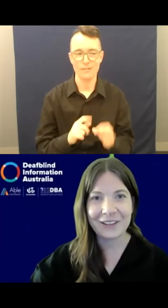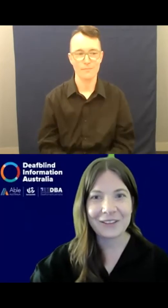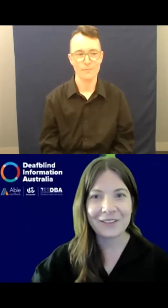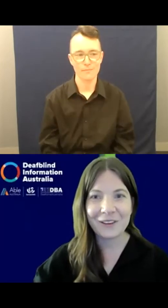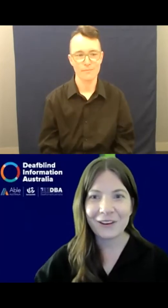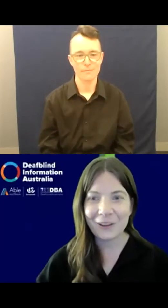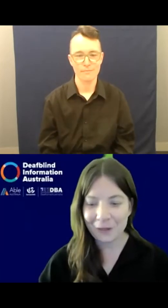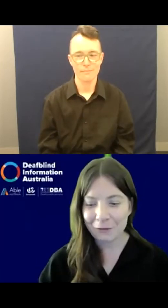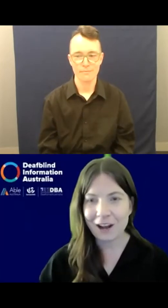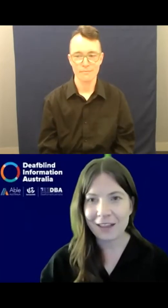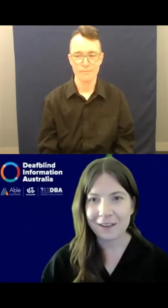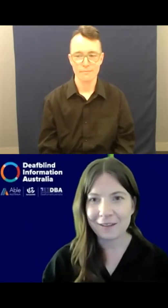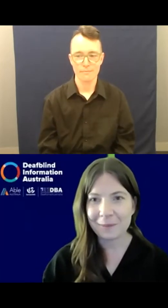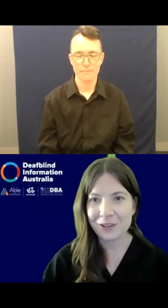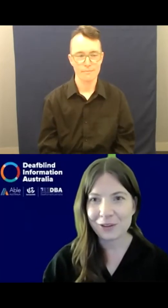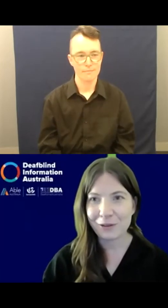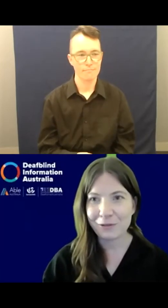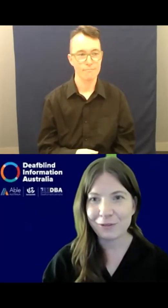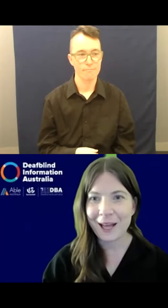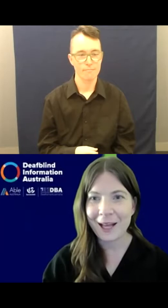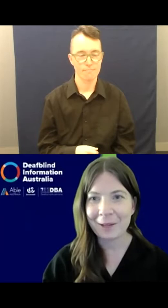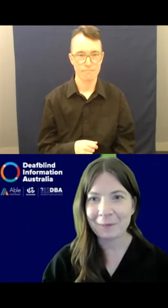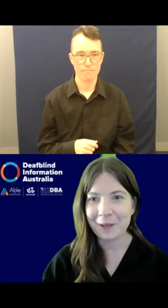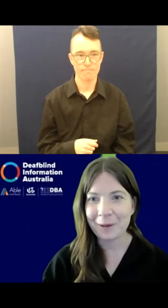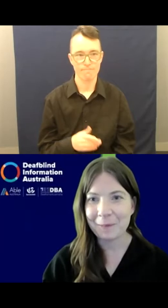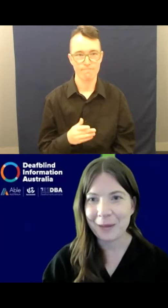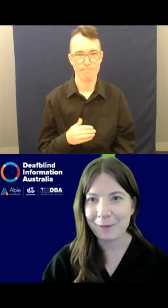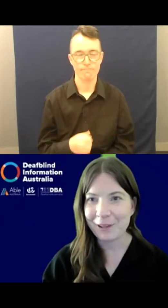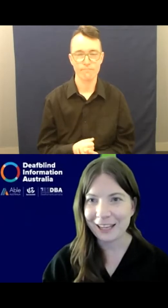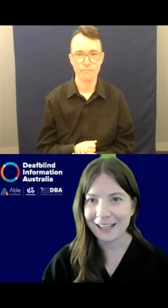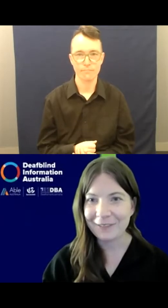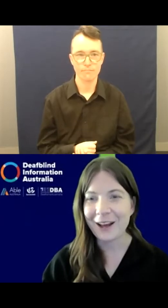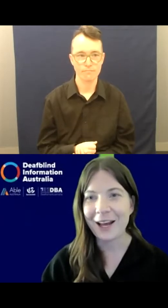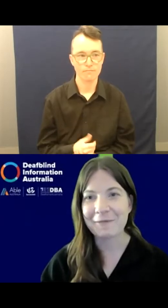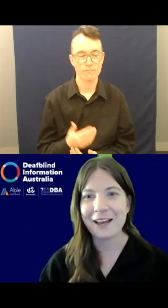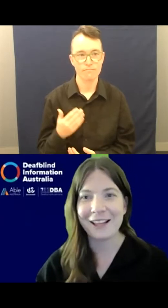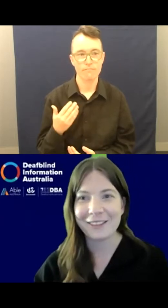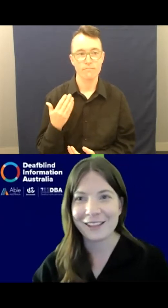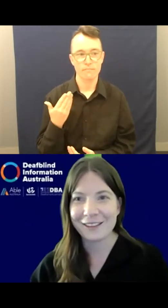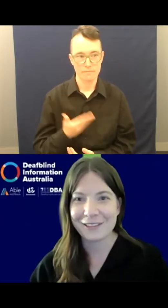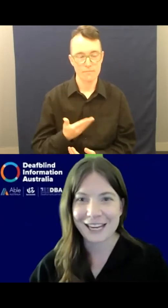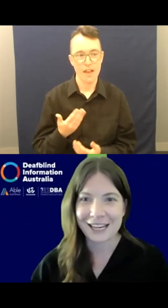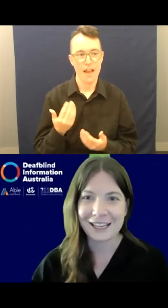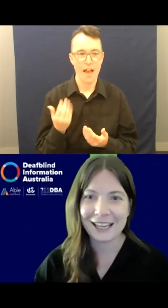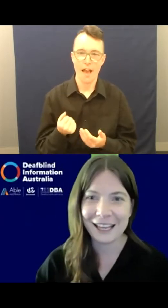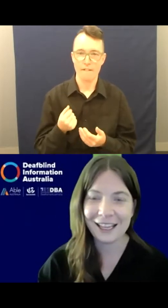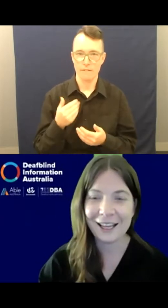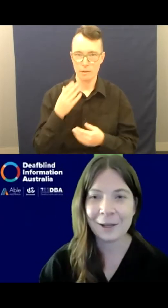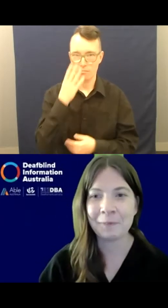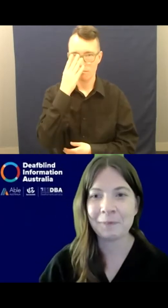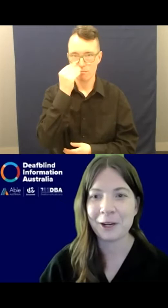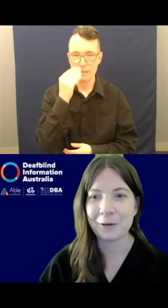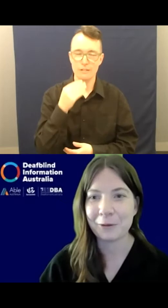So on my right there's a picture of a baby Claire, I'm I think 17 there, and I was working